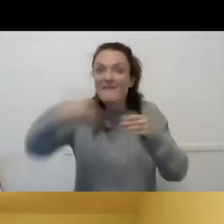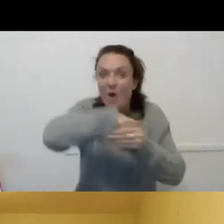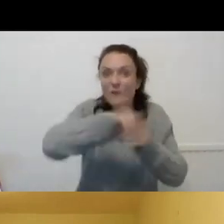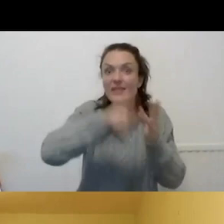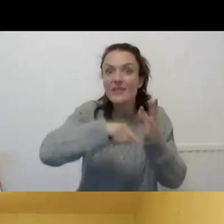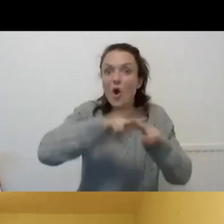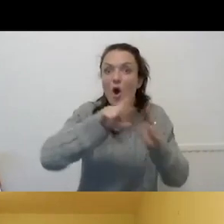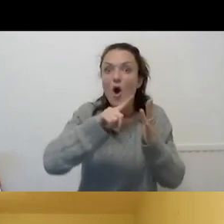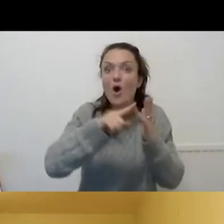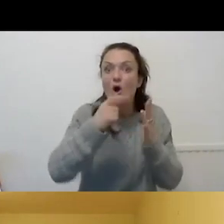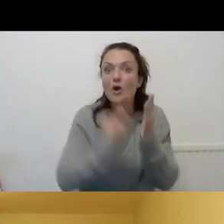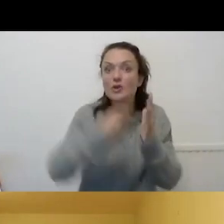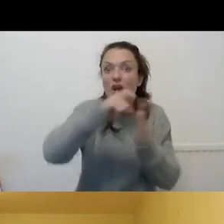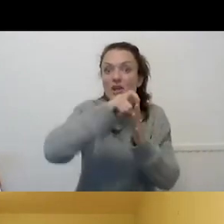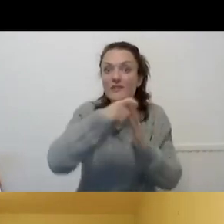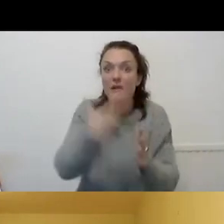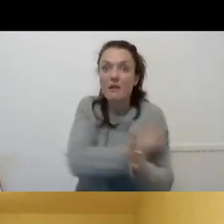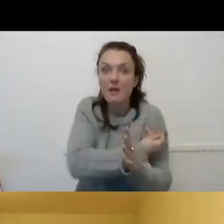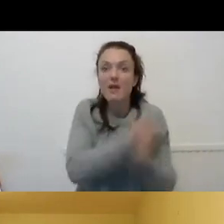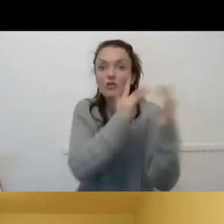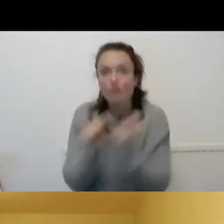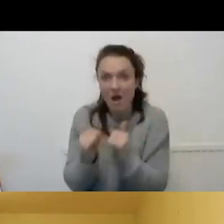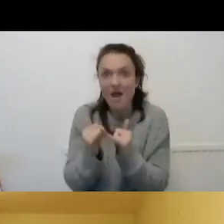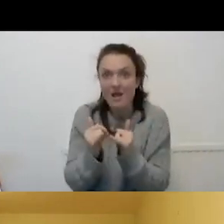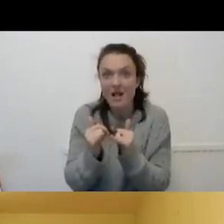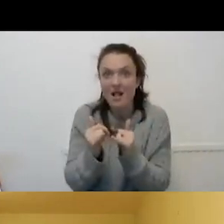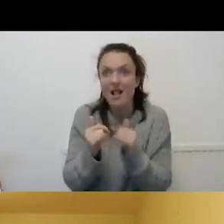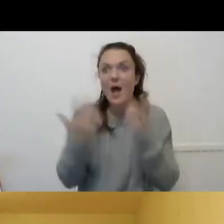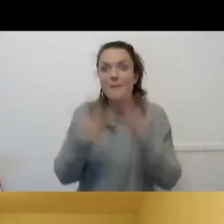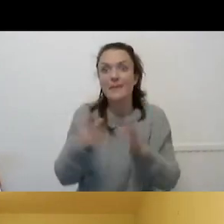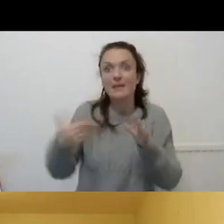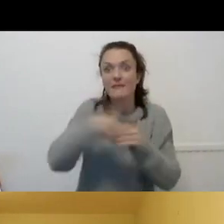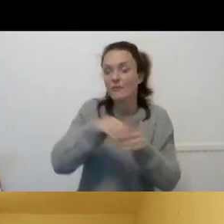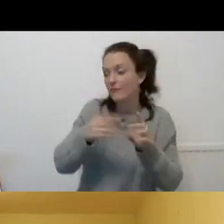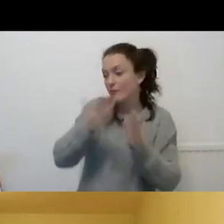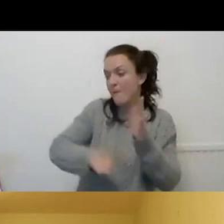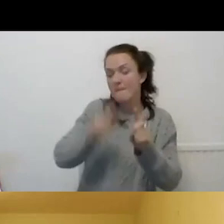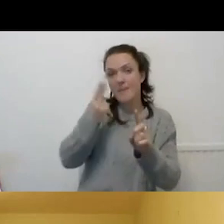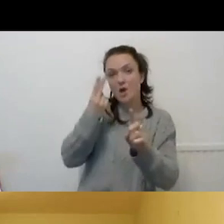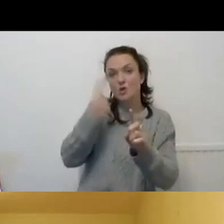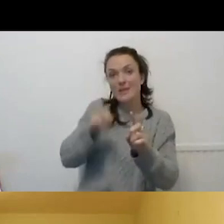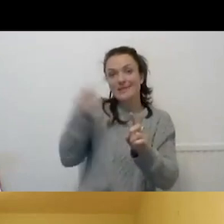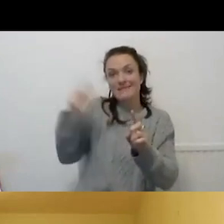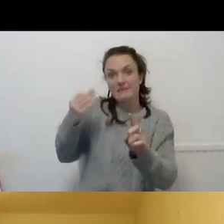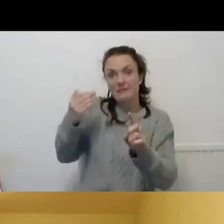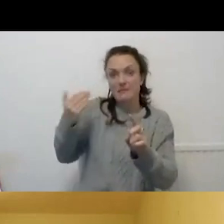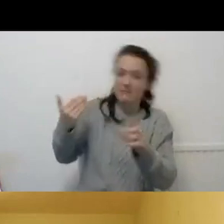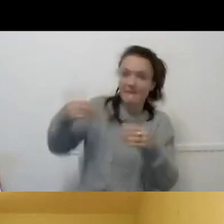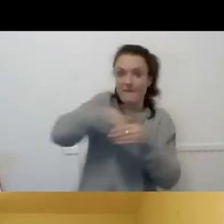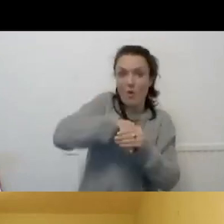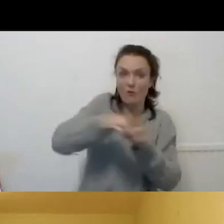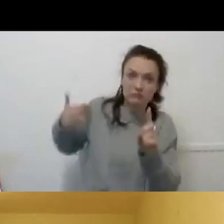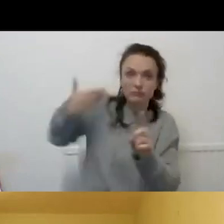in that study since April 2020. So we have a lot of information to judge that the vaccine is safe.